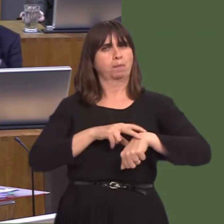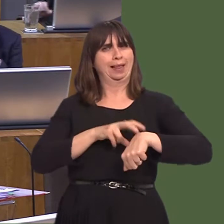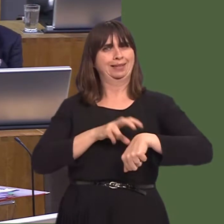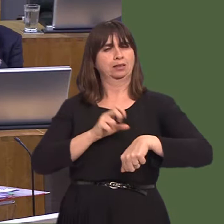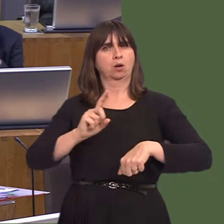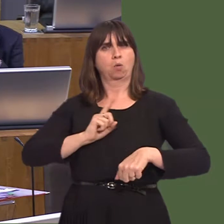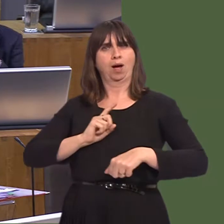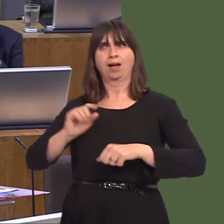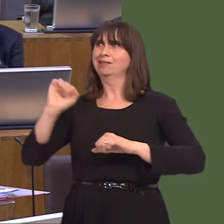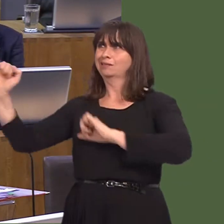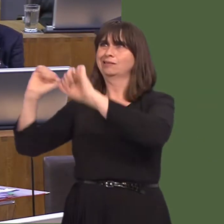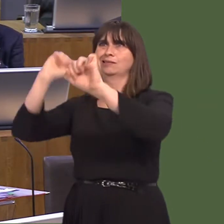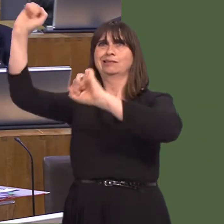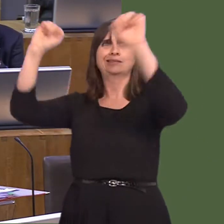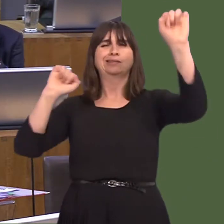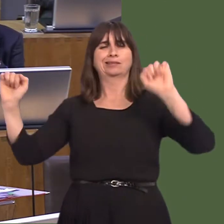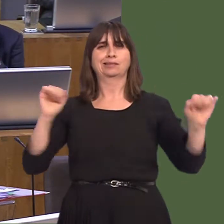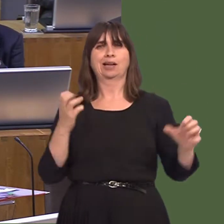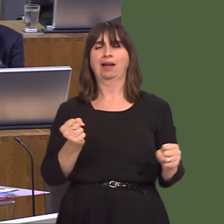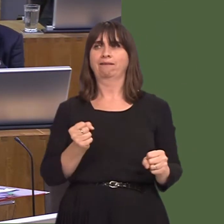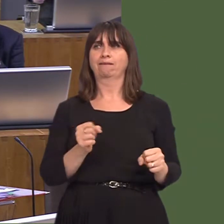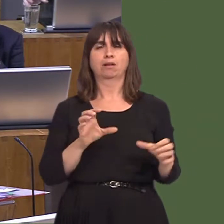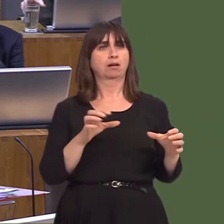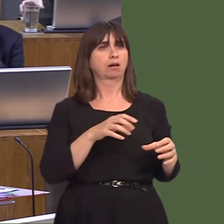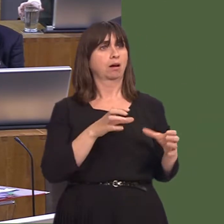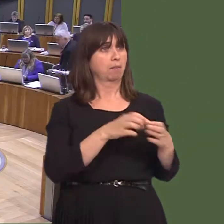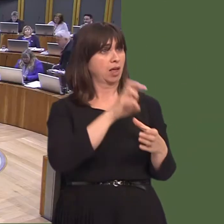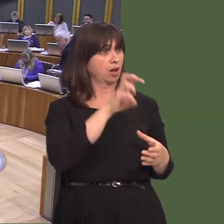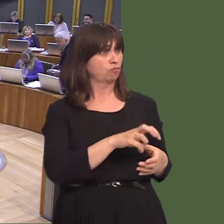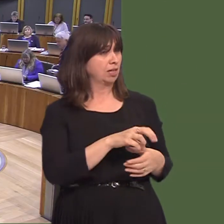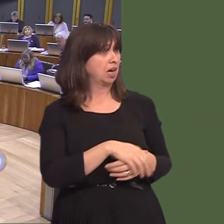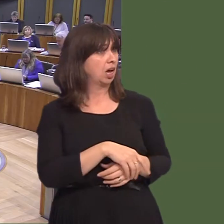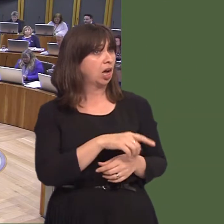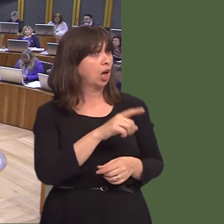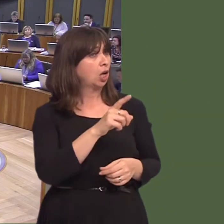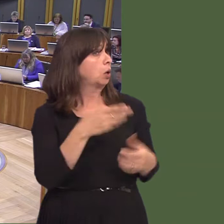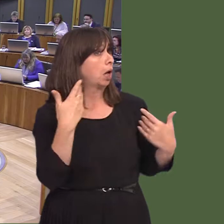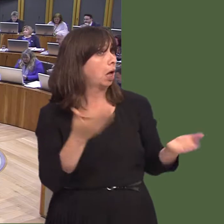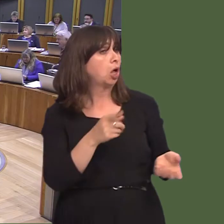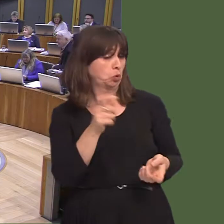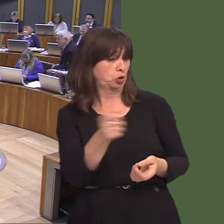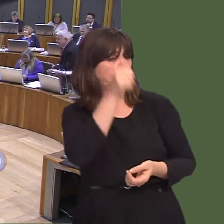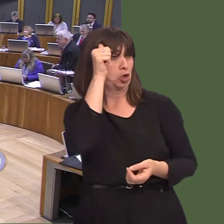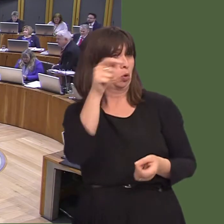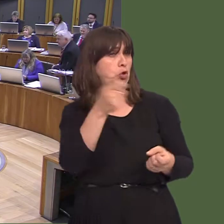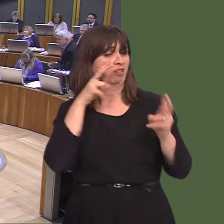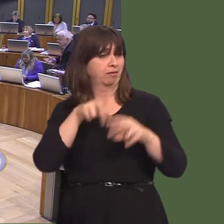This comes as news to Plaid Cymru. They should read the news over the past few years, shouldn't they? They will then find out. But it is the caseó[Interruption.]